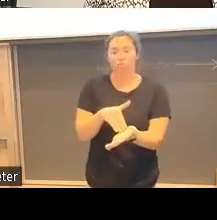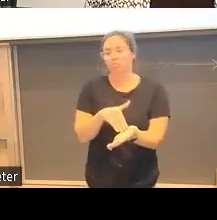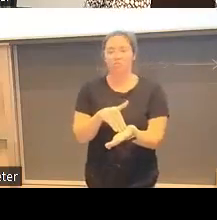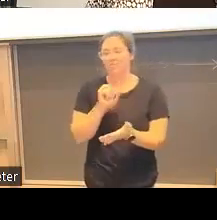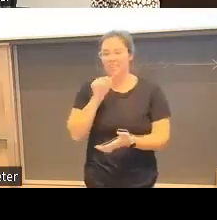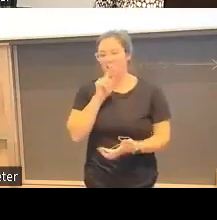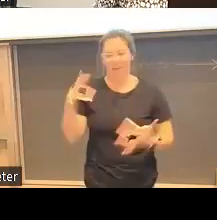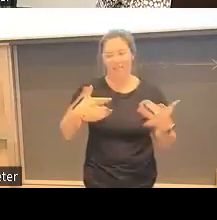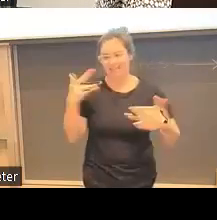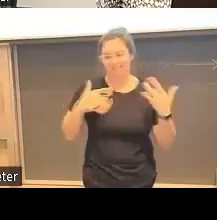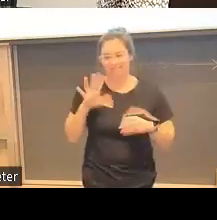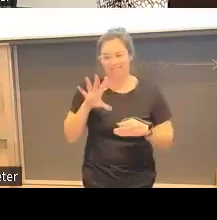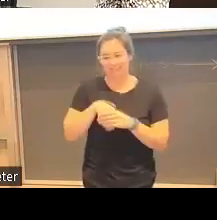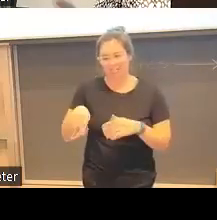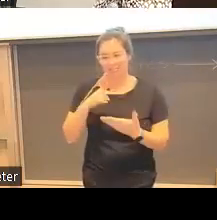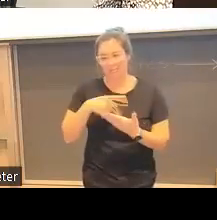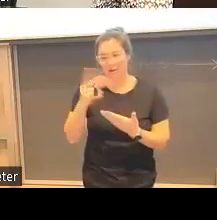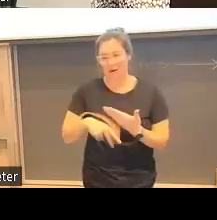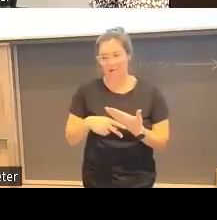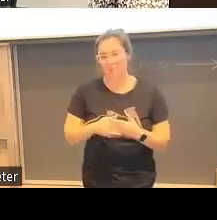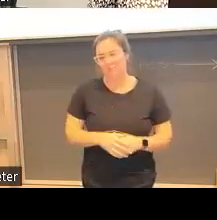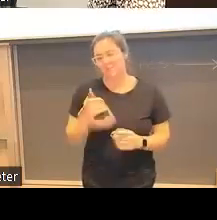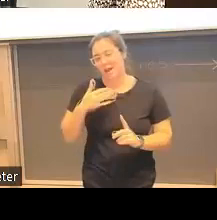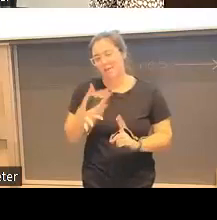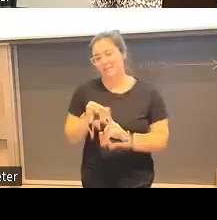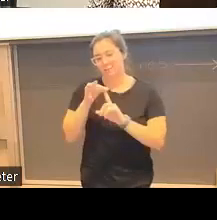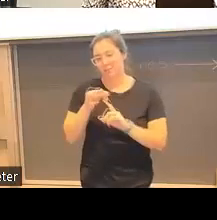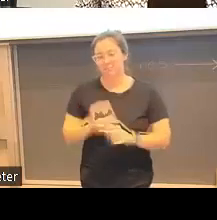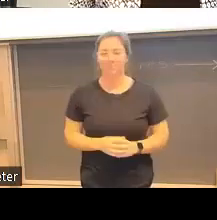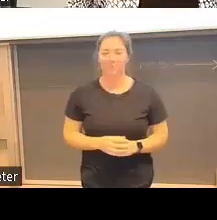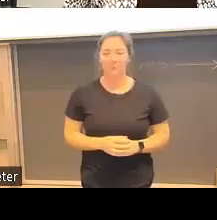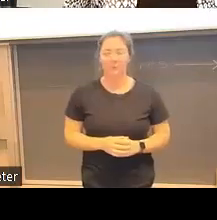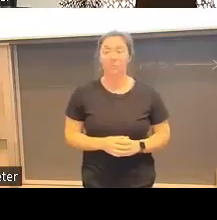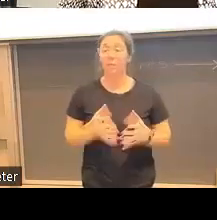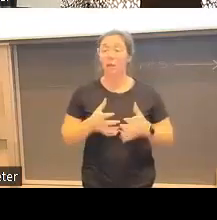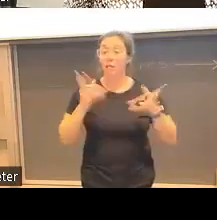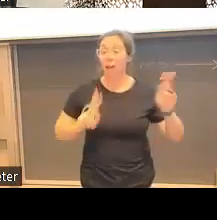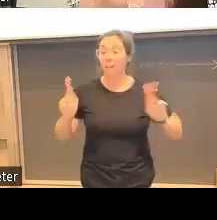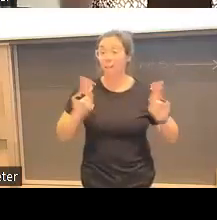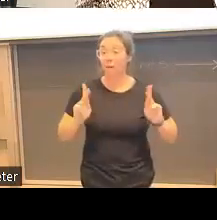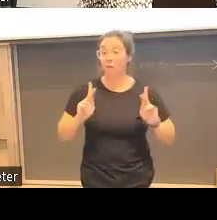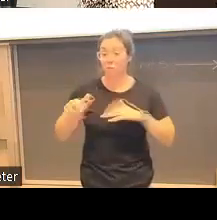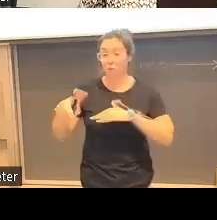to participate in this program there's exceptions but uh a lot of people are referred because their